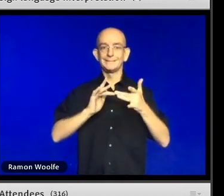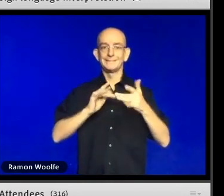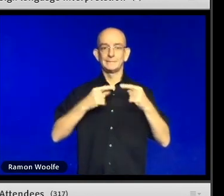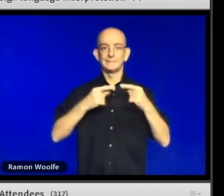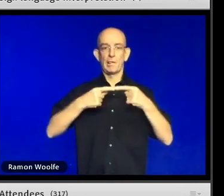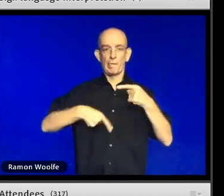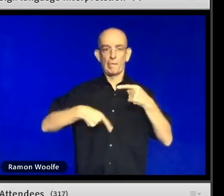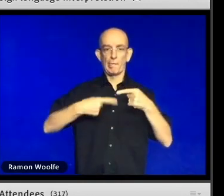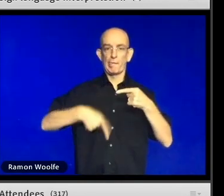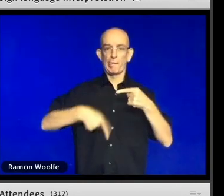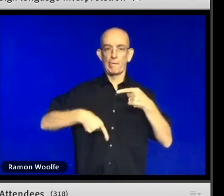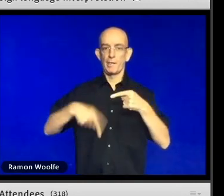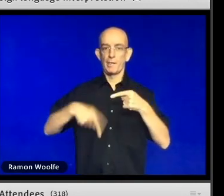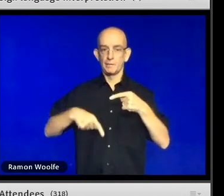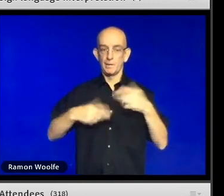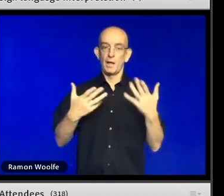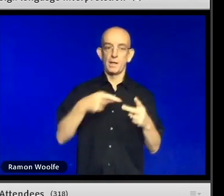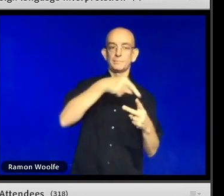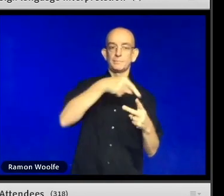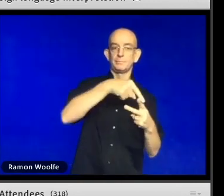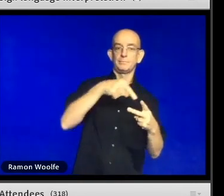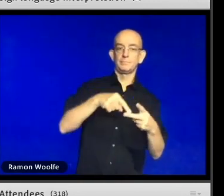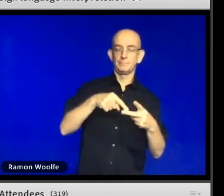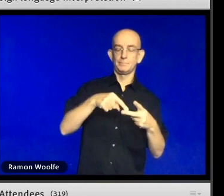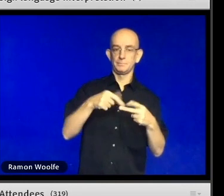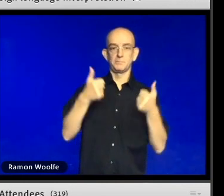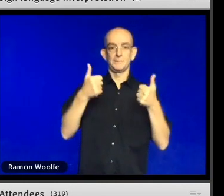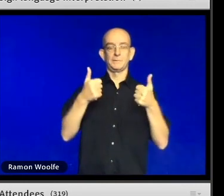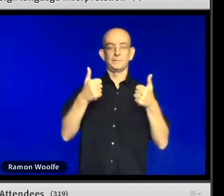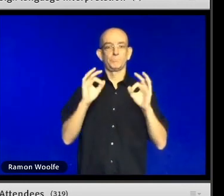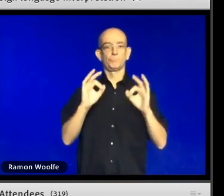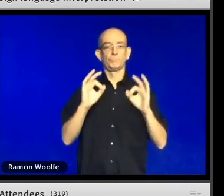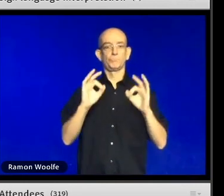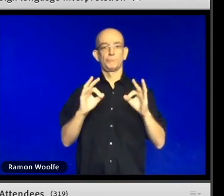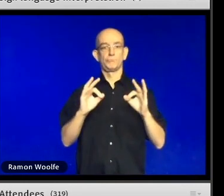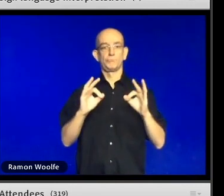So to Connect to those if you need, simply follow the links that you see now on your